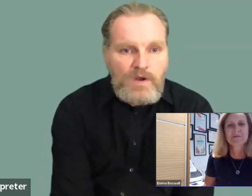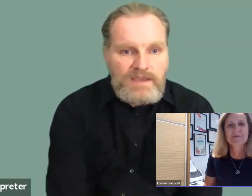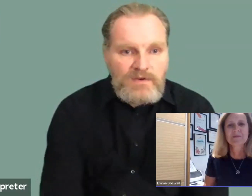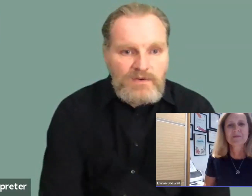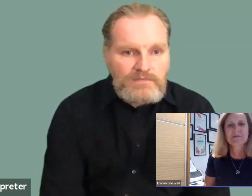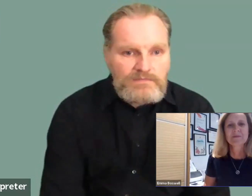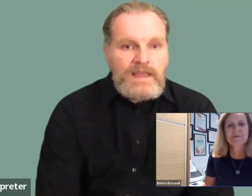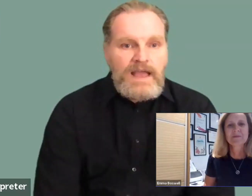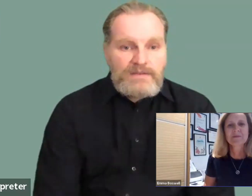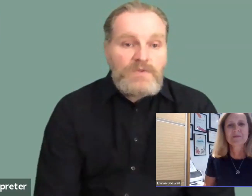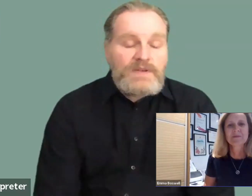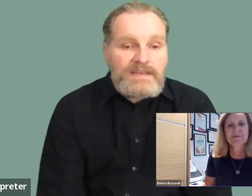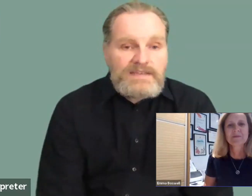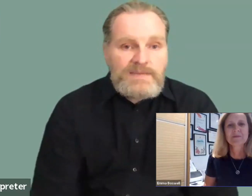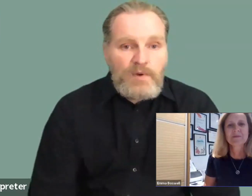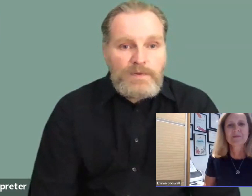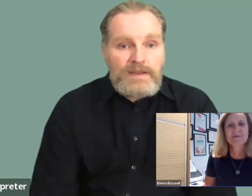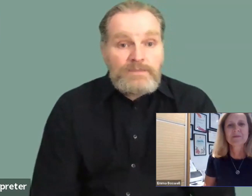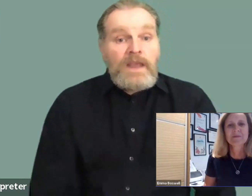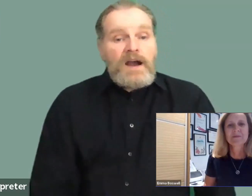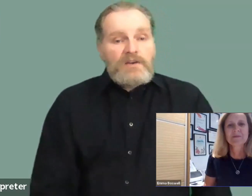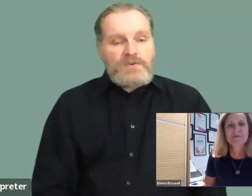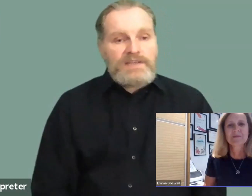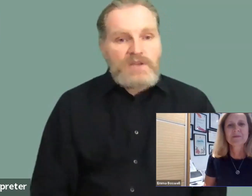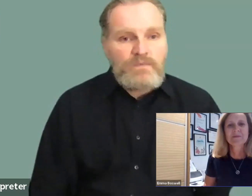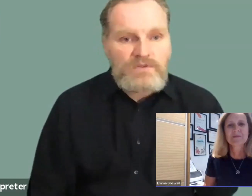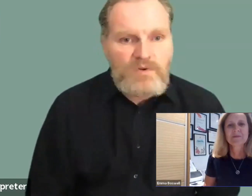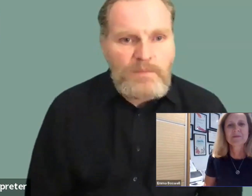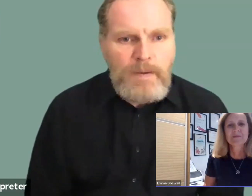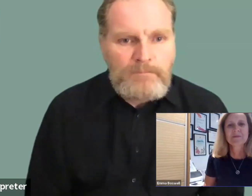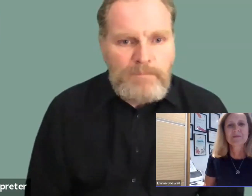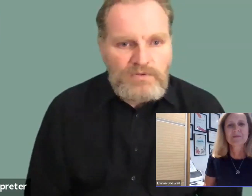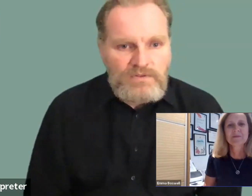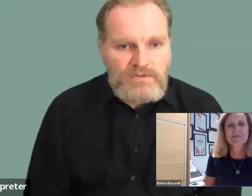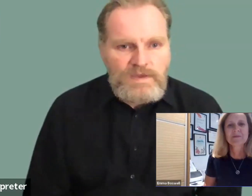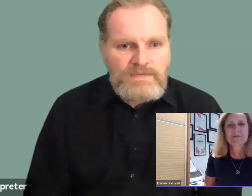working on so that I can see properly. I also like to have what's called bumpons, you may have